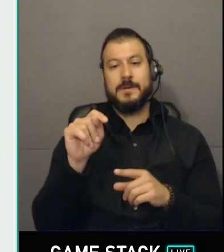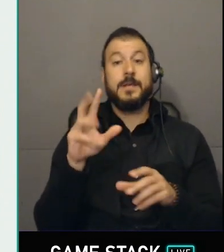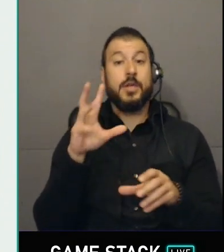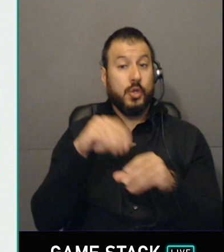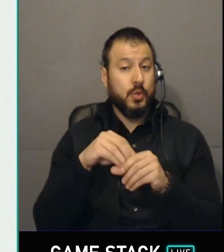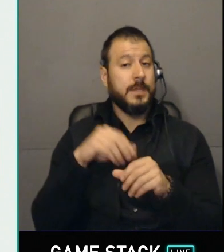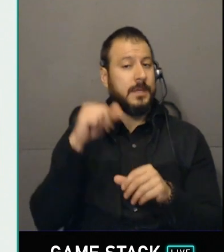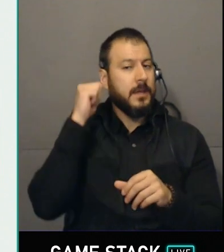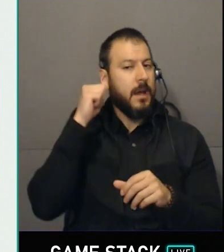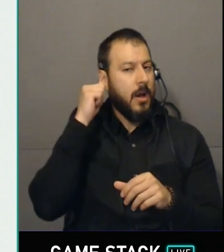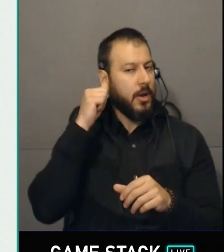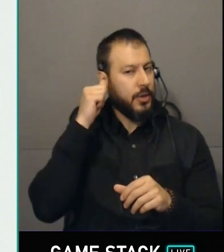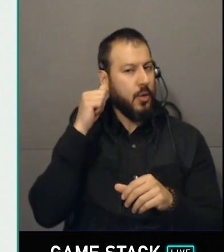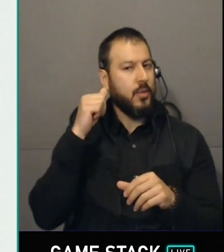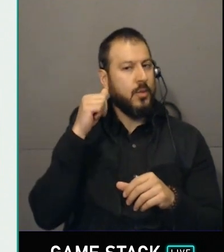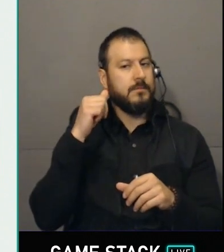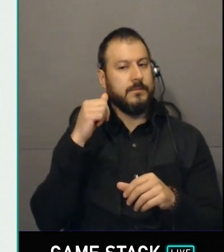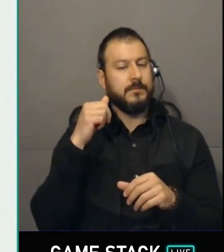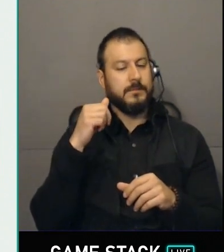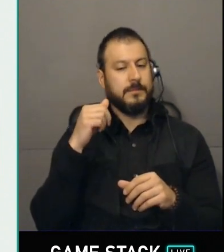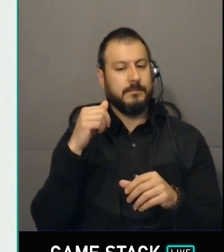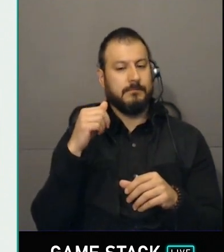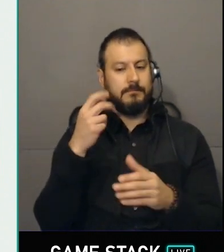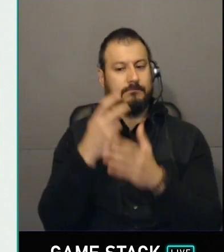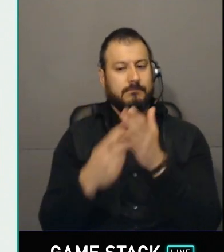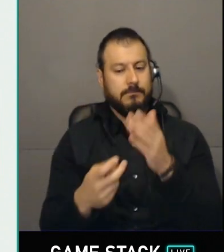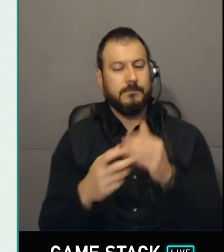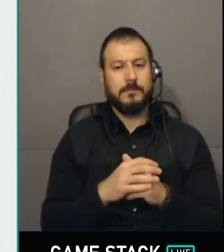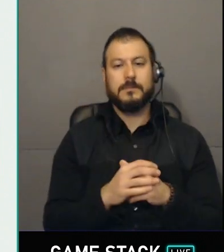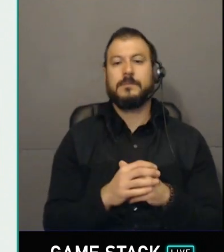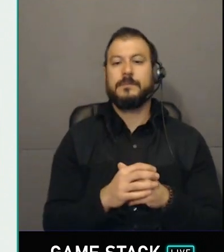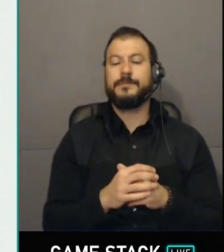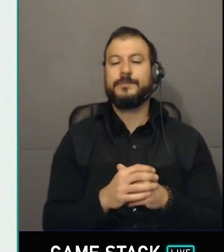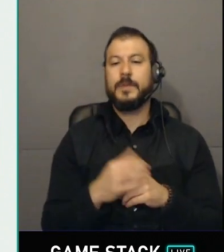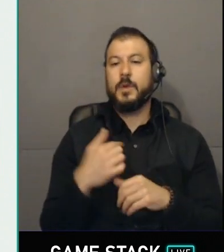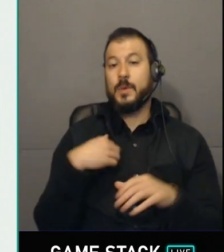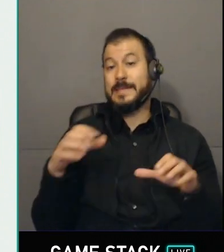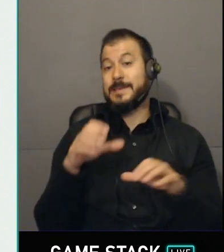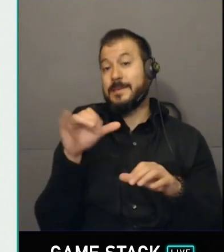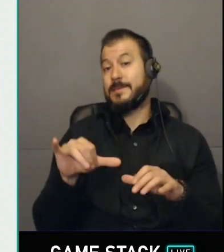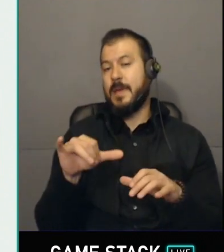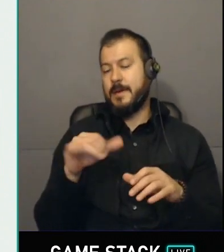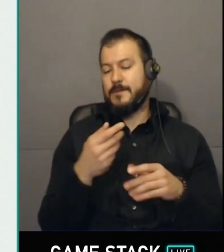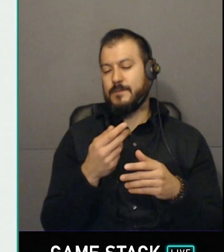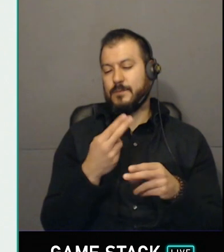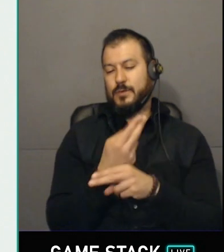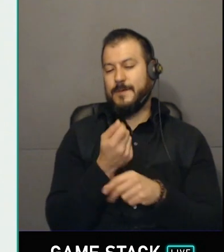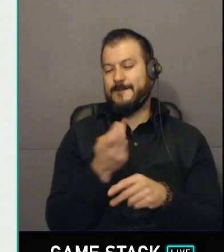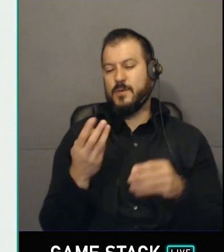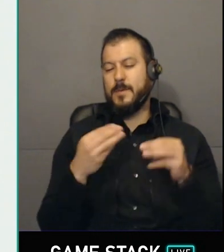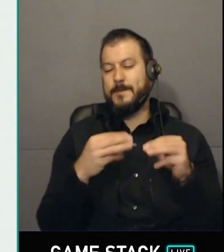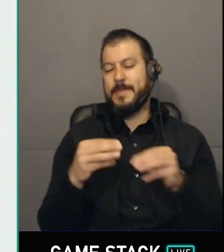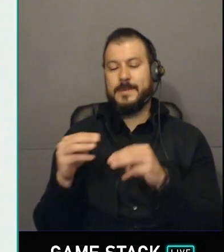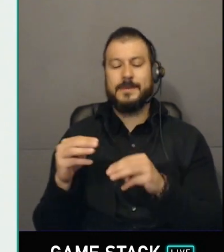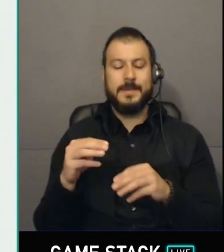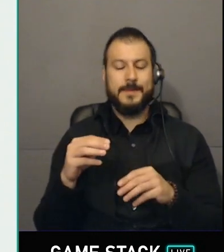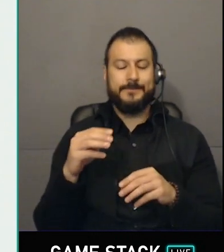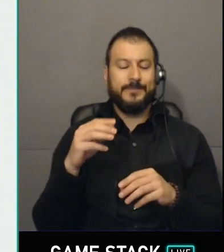We did this through a number of methods. One was, first, the use of acoustic clues in the